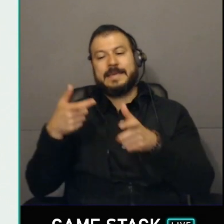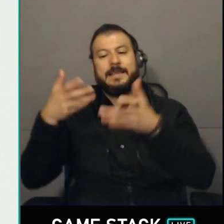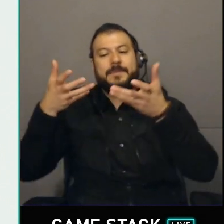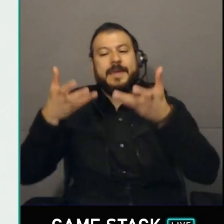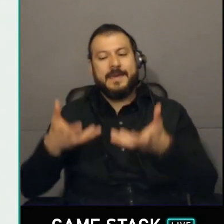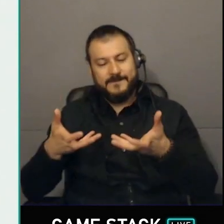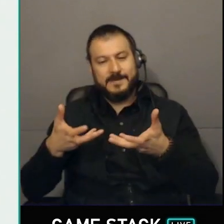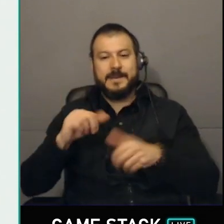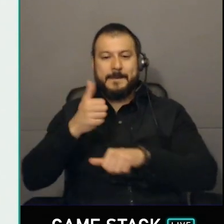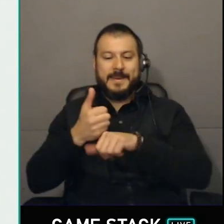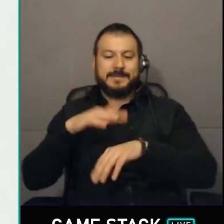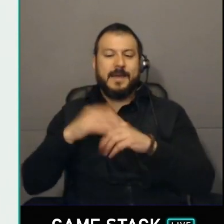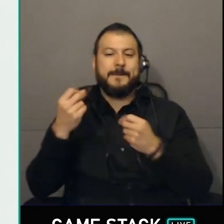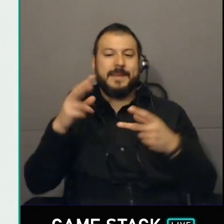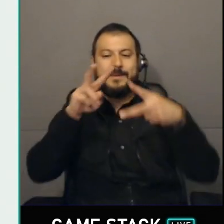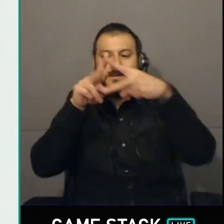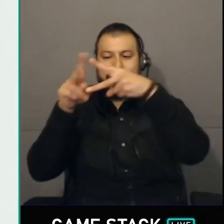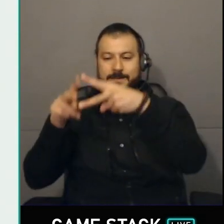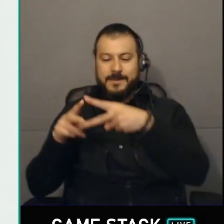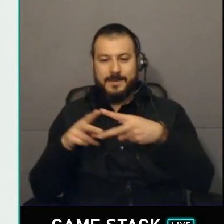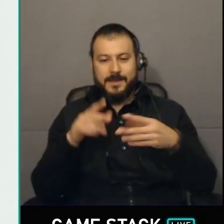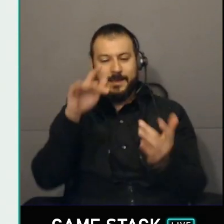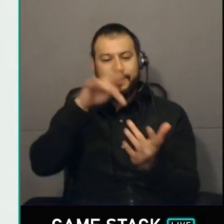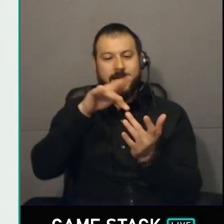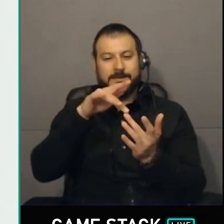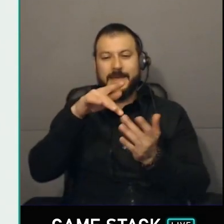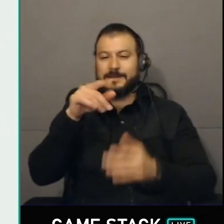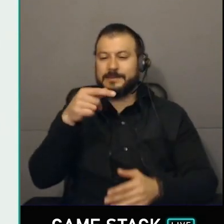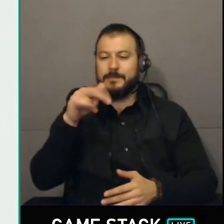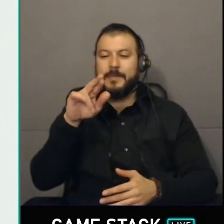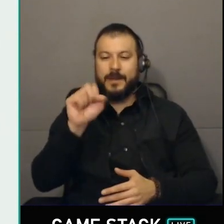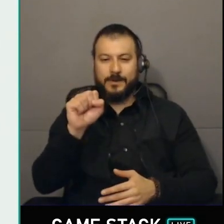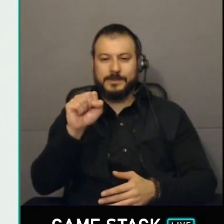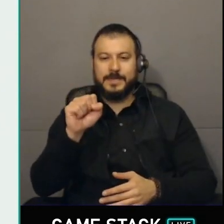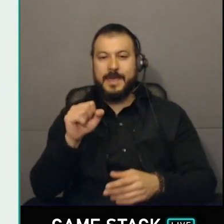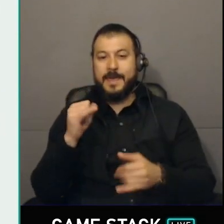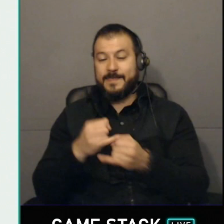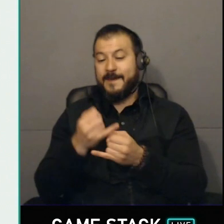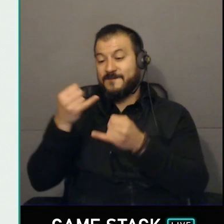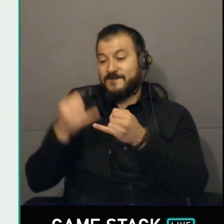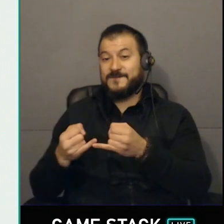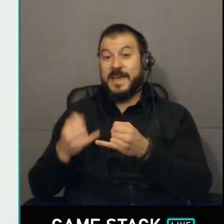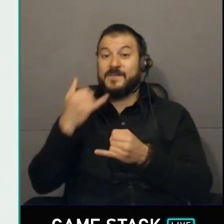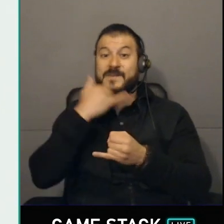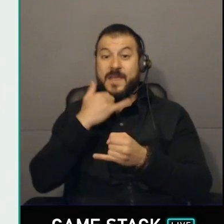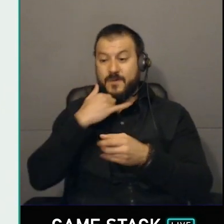on the number of contact pairs, and we've trimmed off that final residual piece of velocity